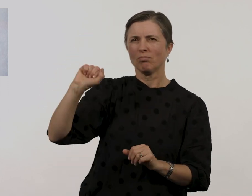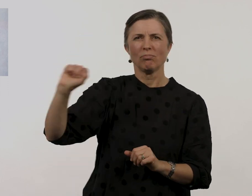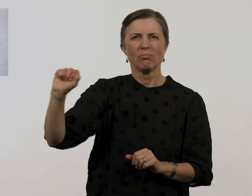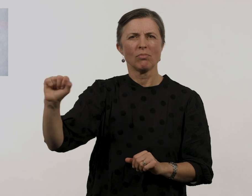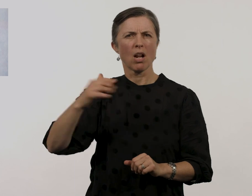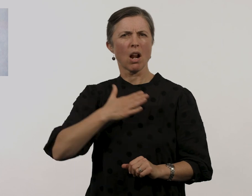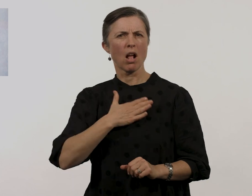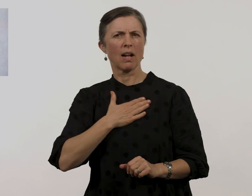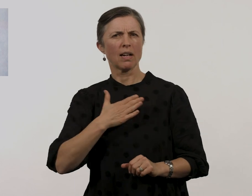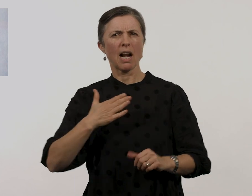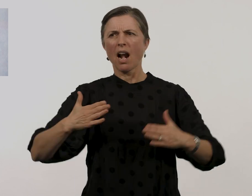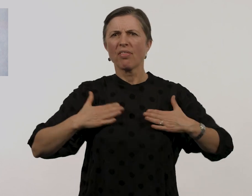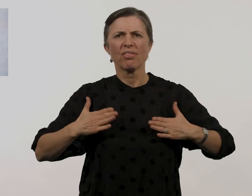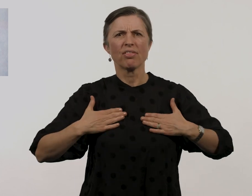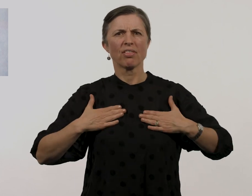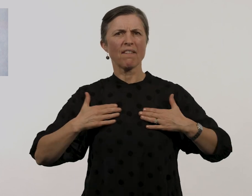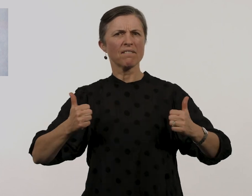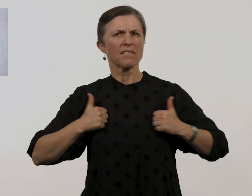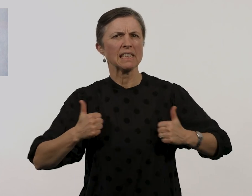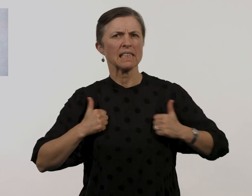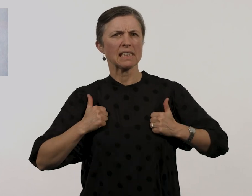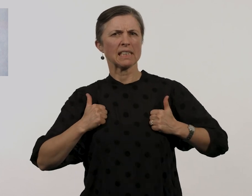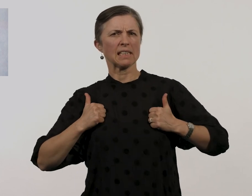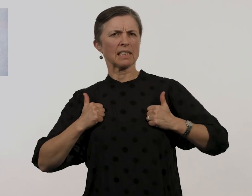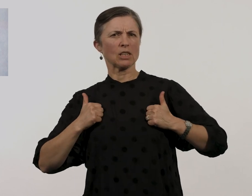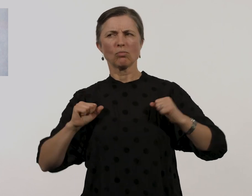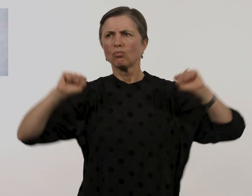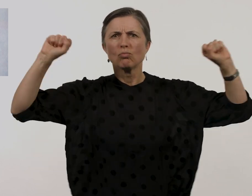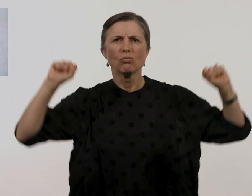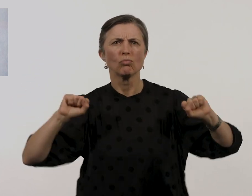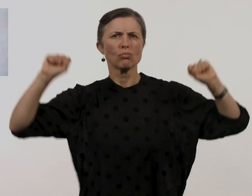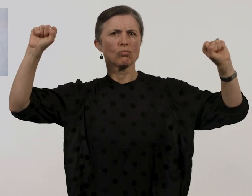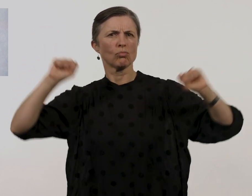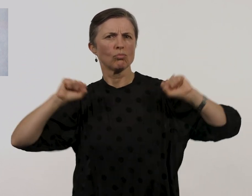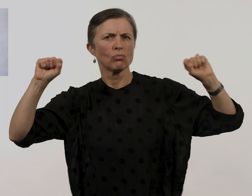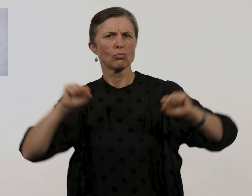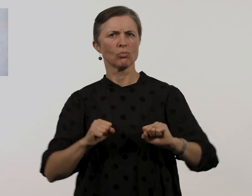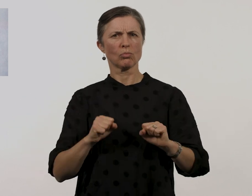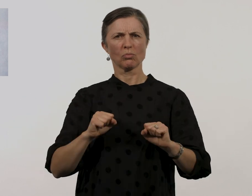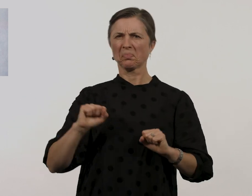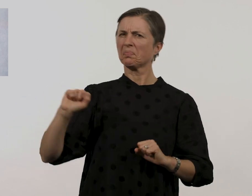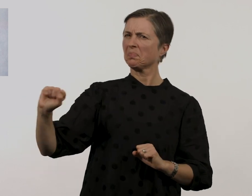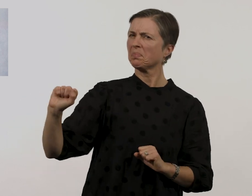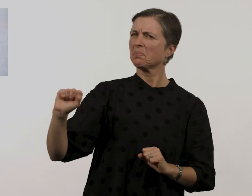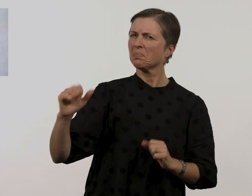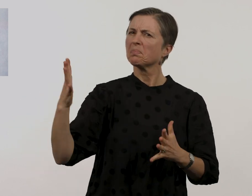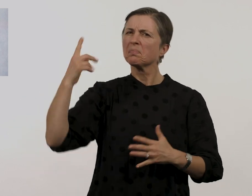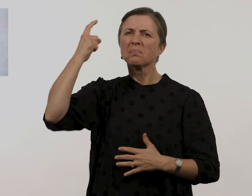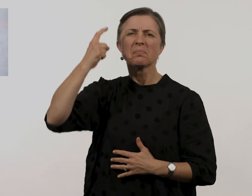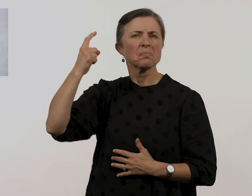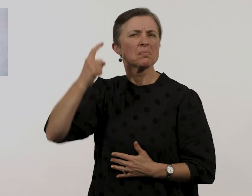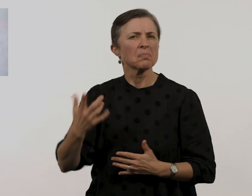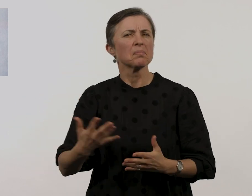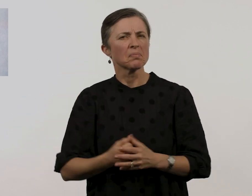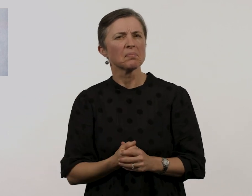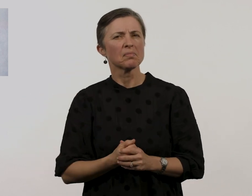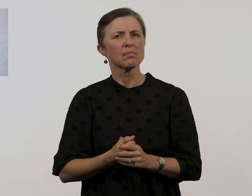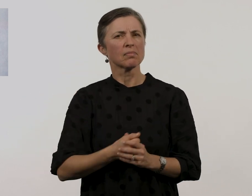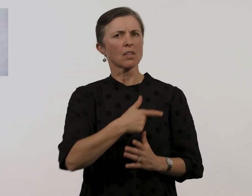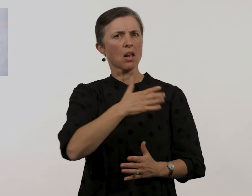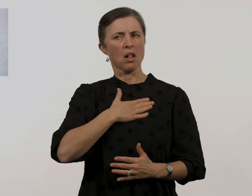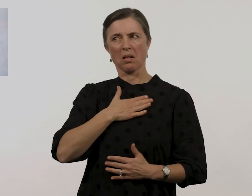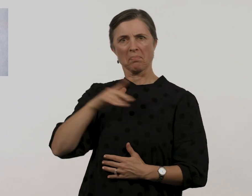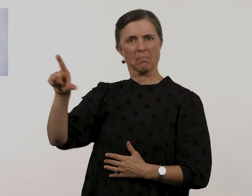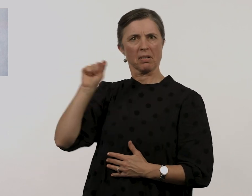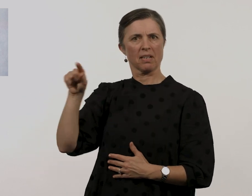‘I knew her other interests included fitness and gym workouts,'